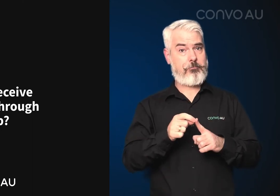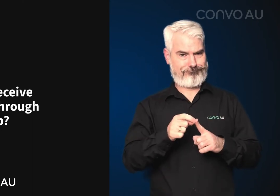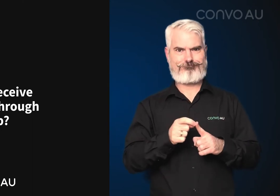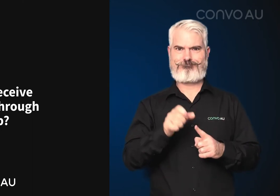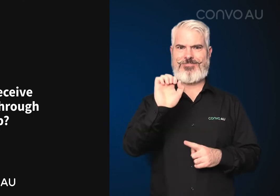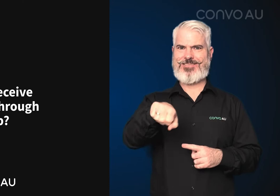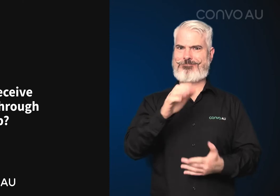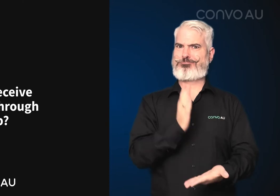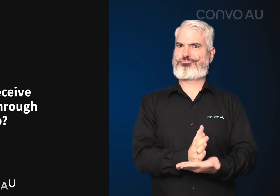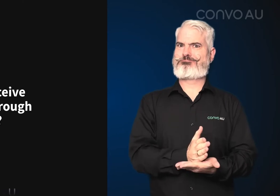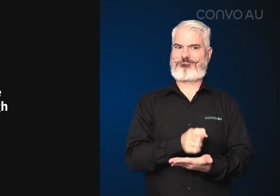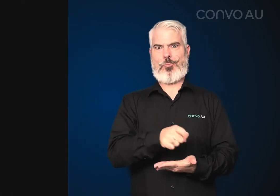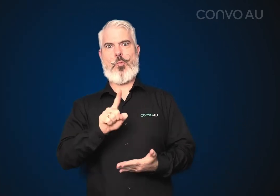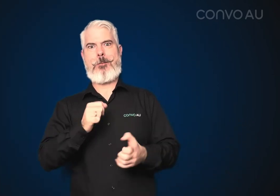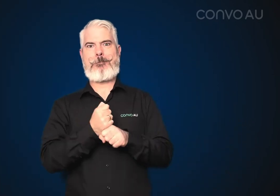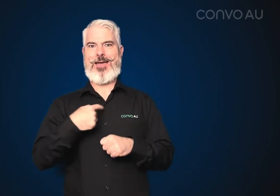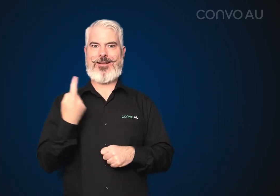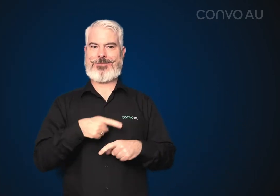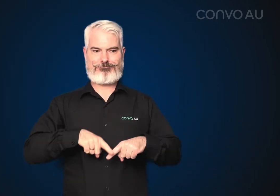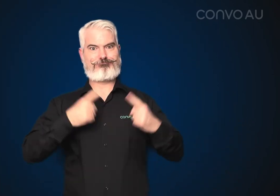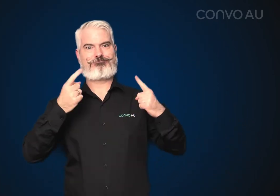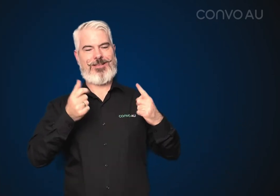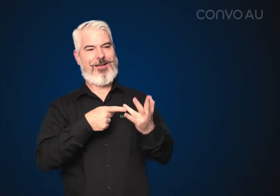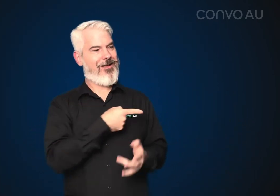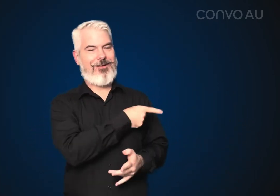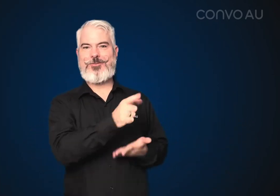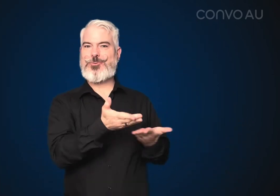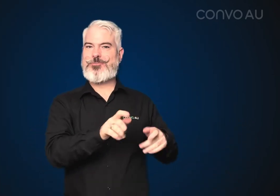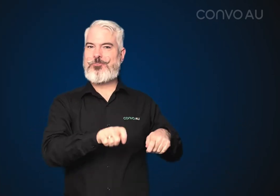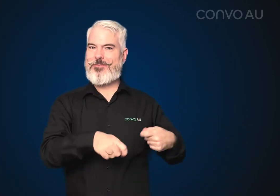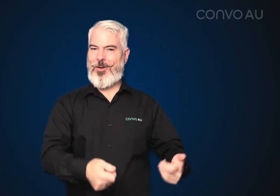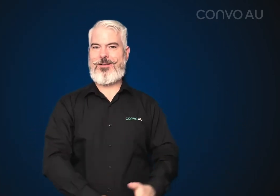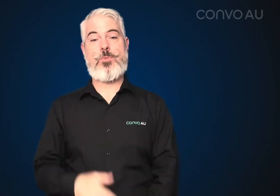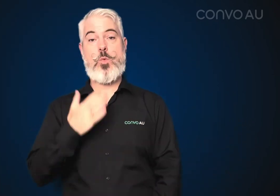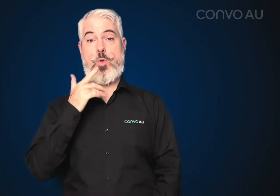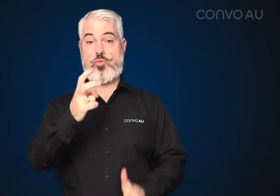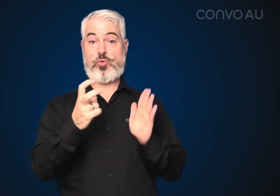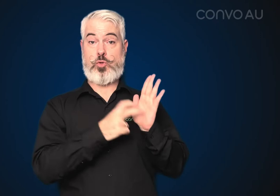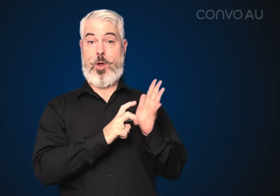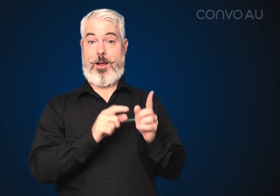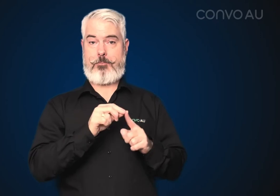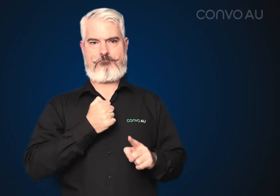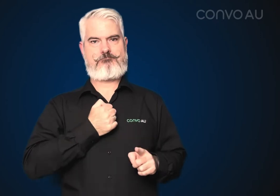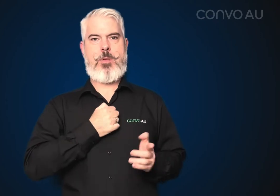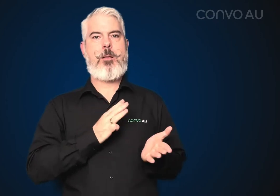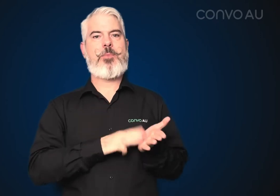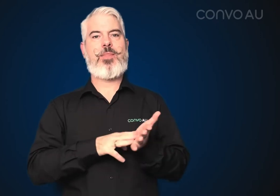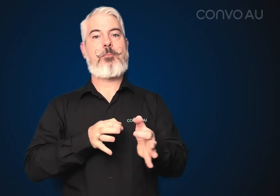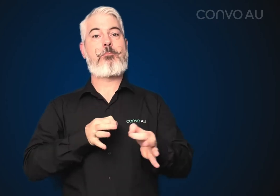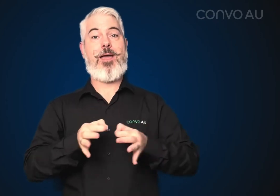Yes! This is what makes us different from other services. When you register for a monthly plan with us,